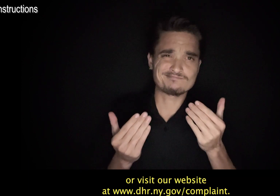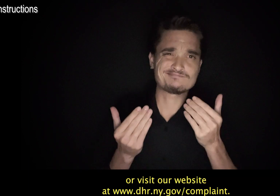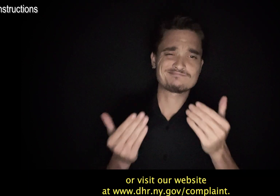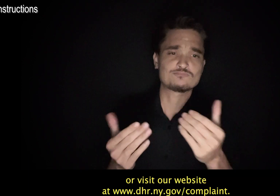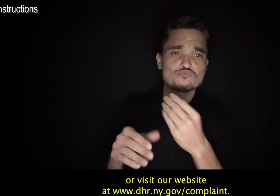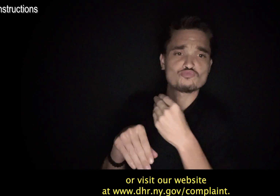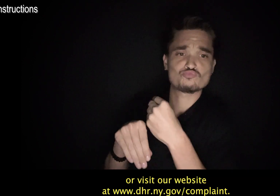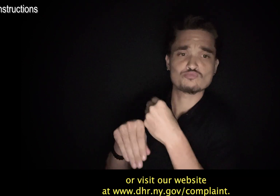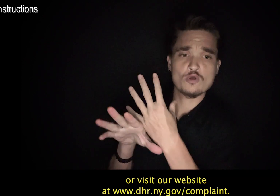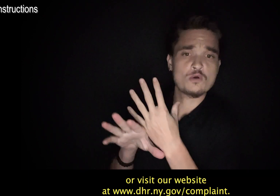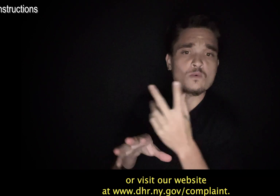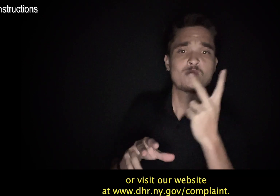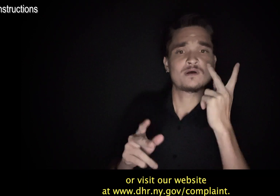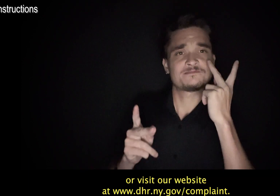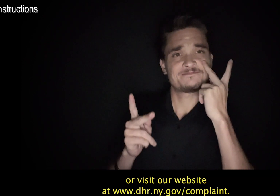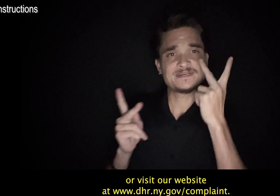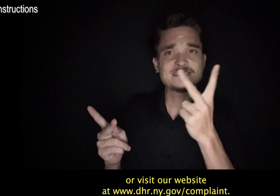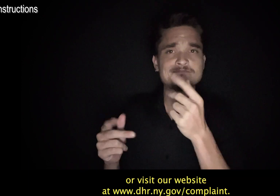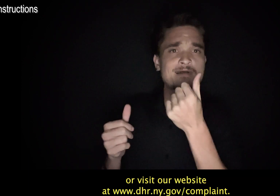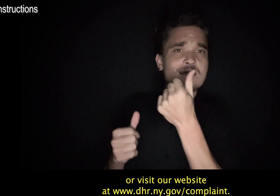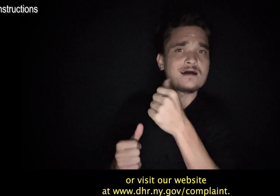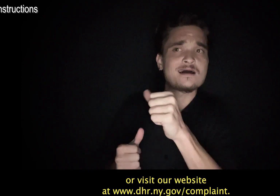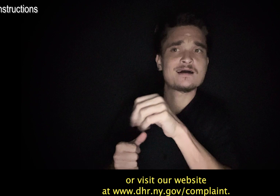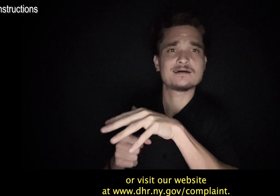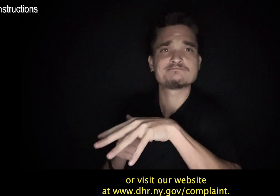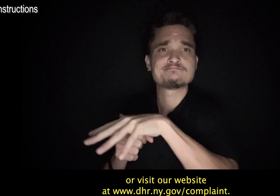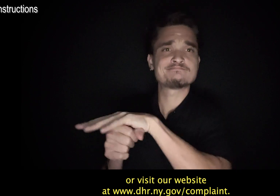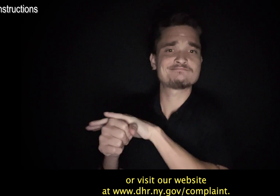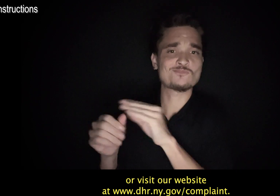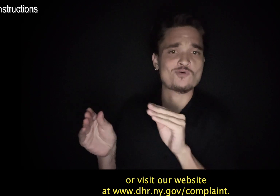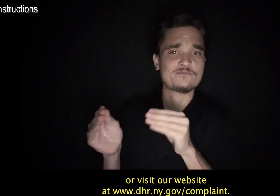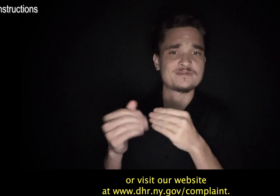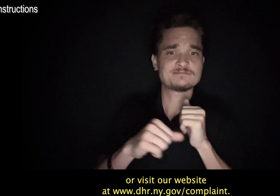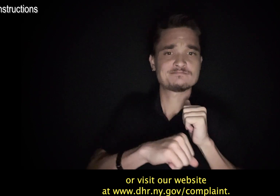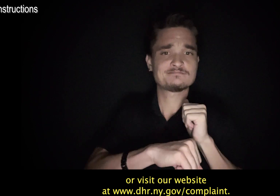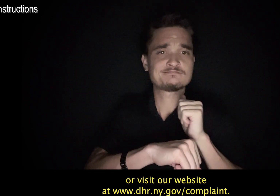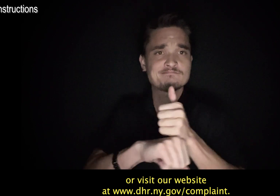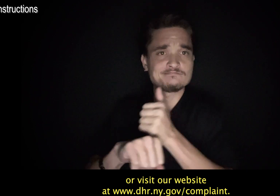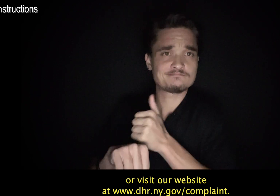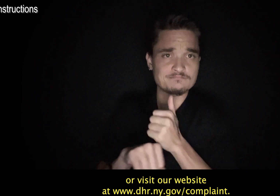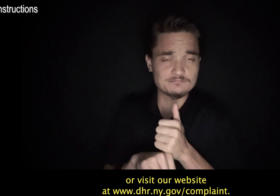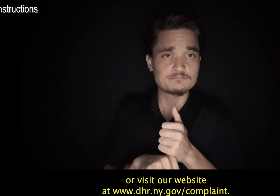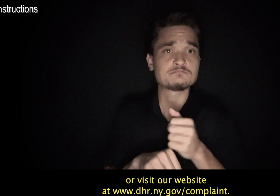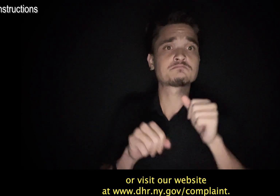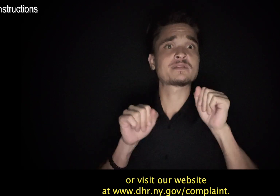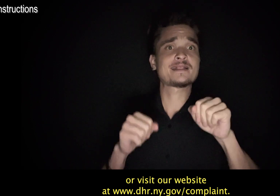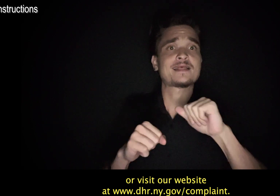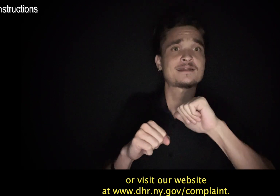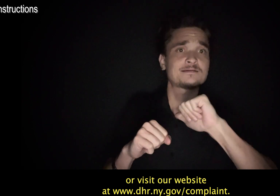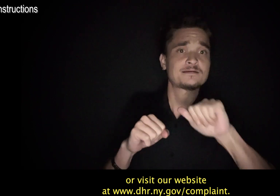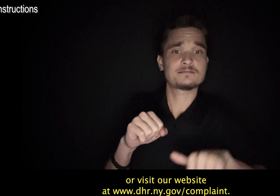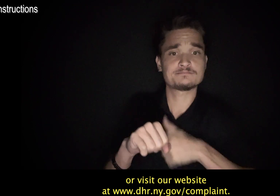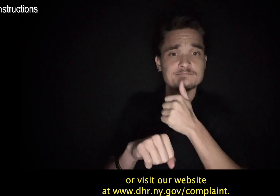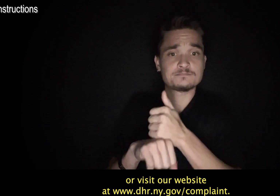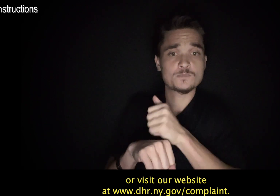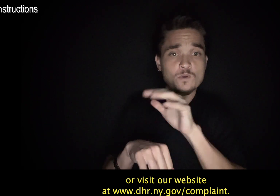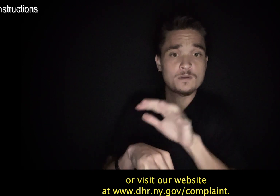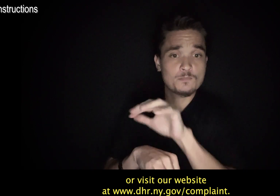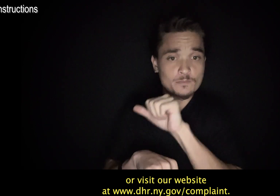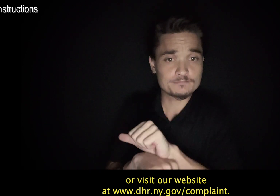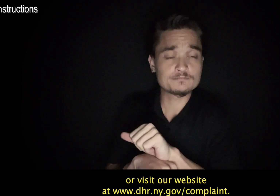or visit our website at www.dhr.ny.gov/complaint.